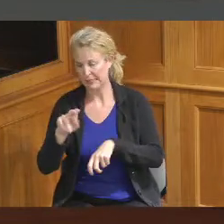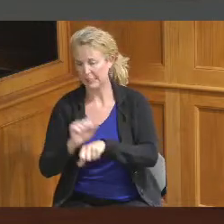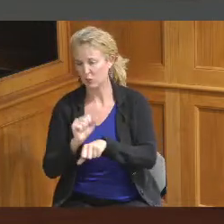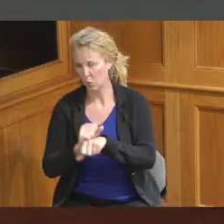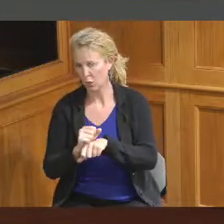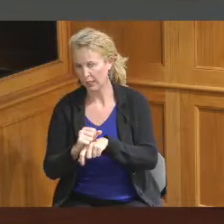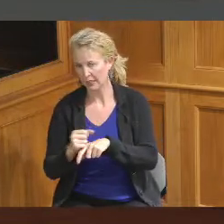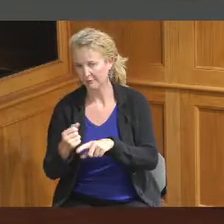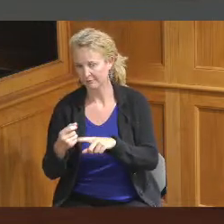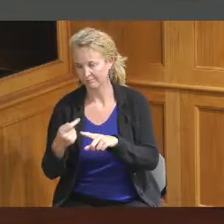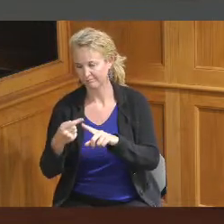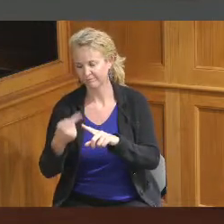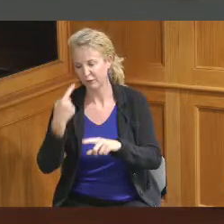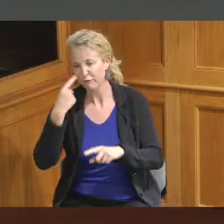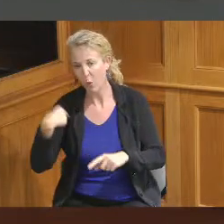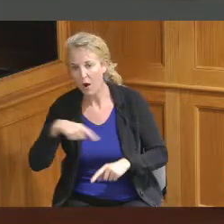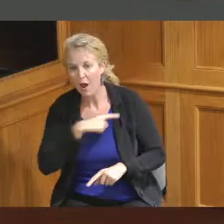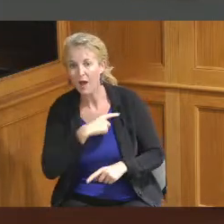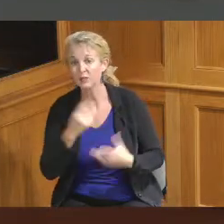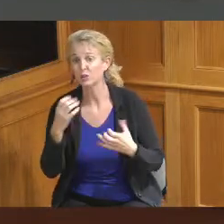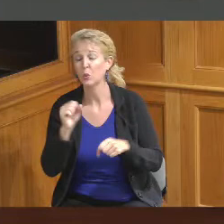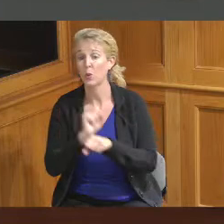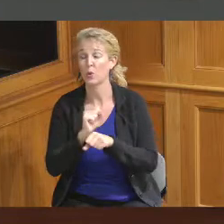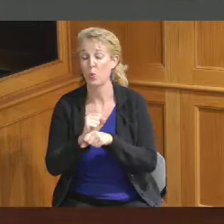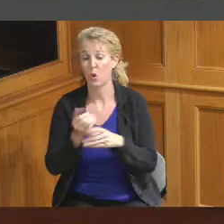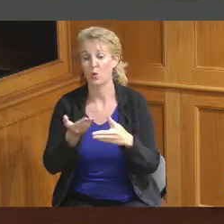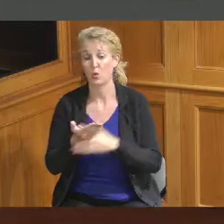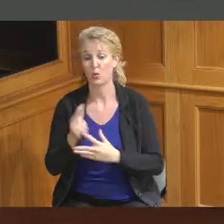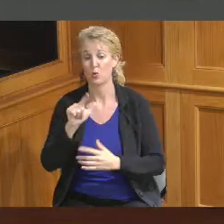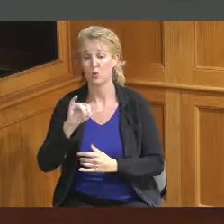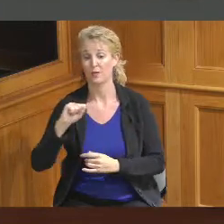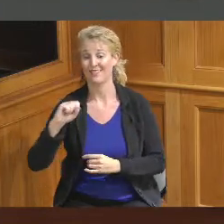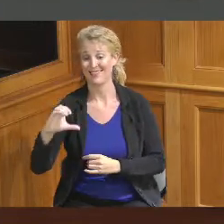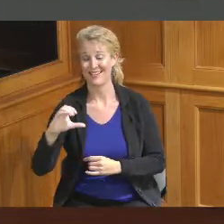we wanted to work through LISC for this to be a little bit more nimble and have us be able to